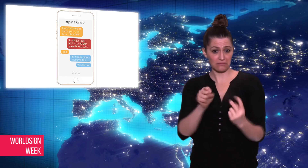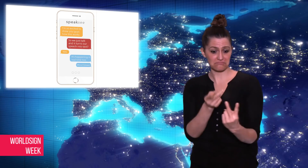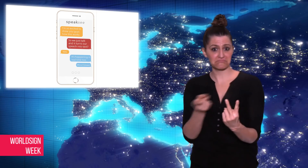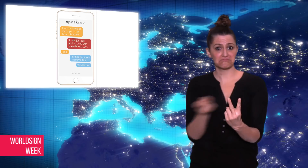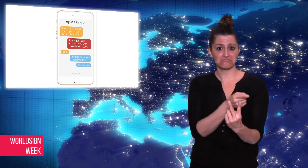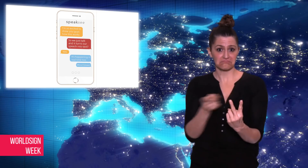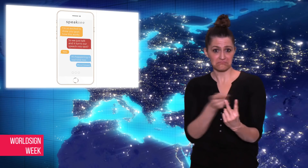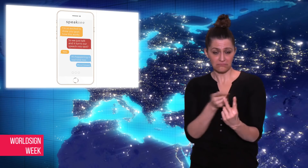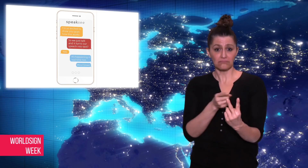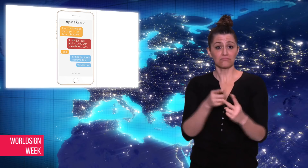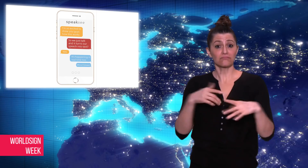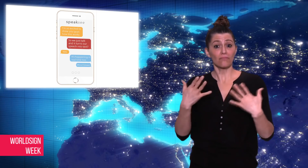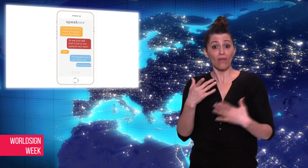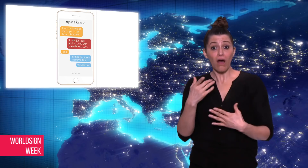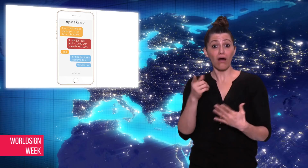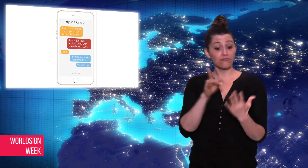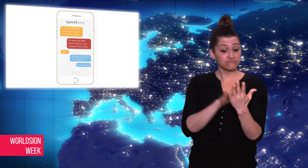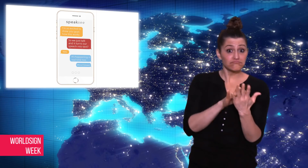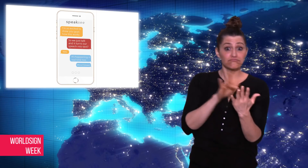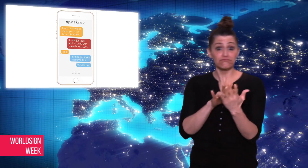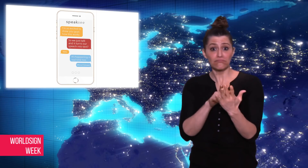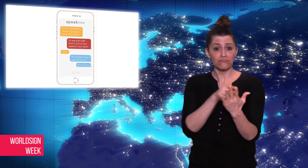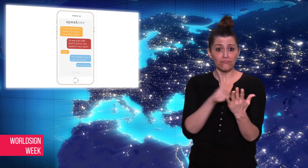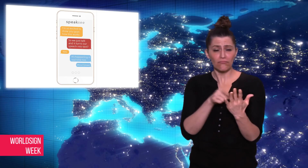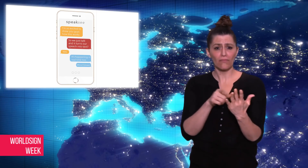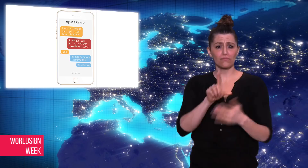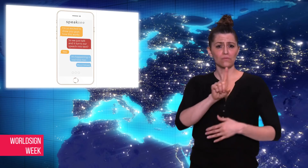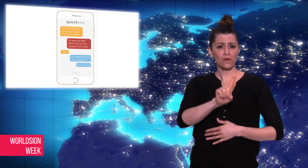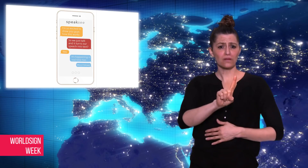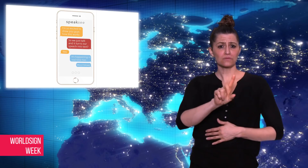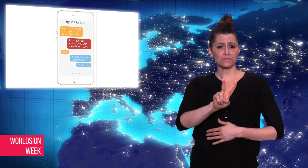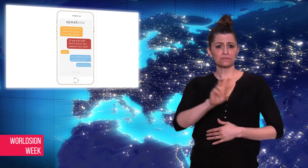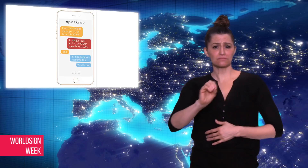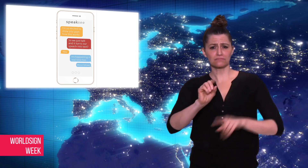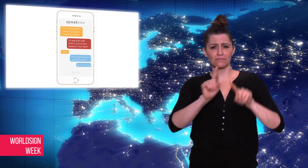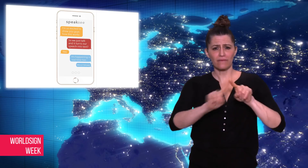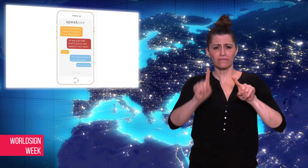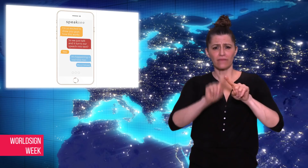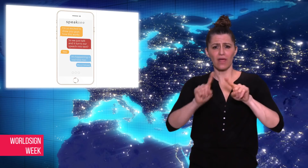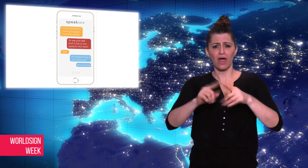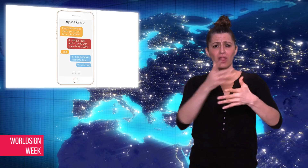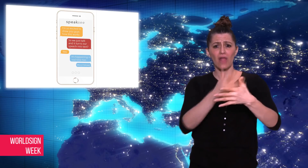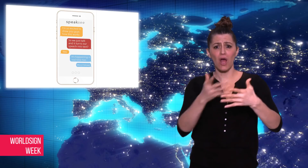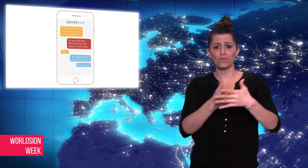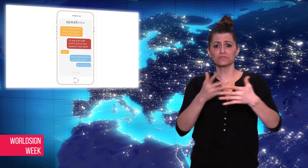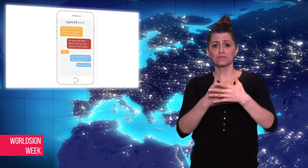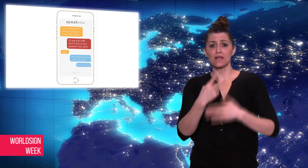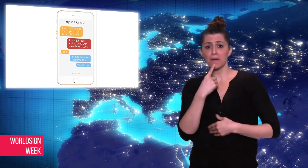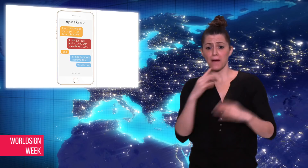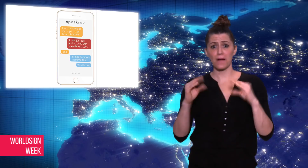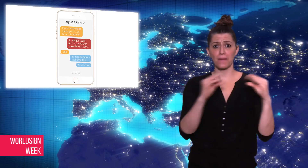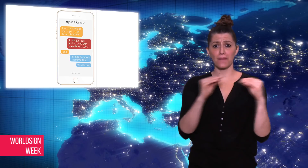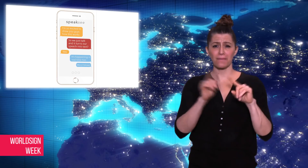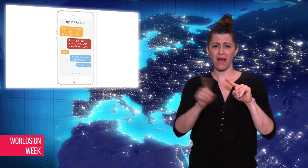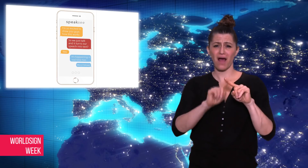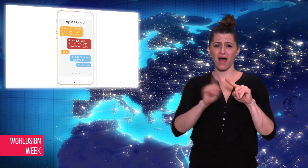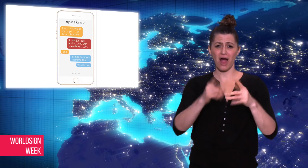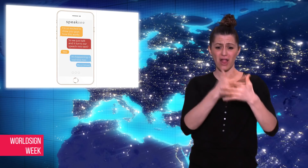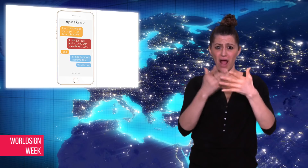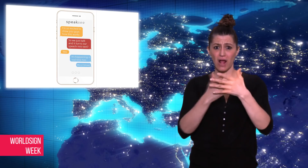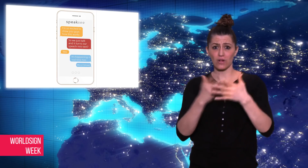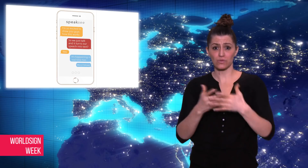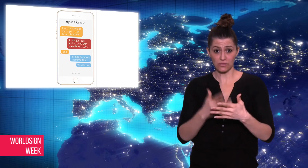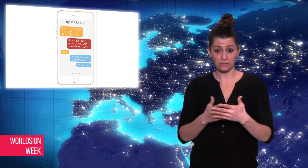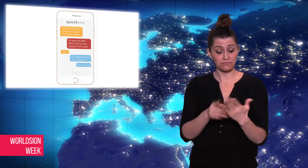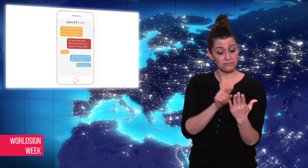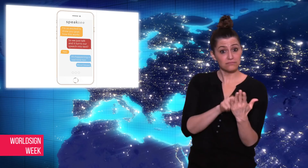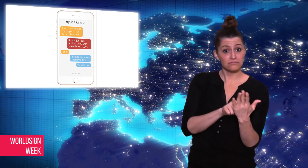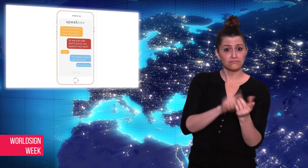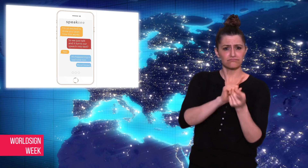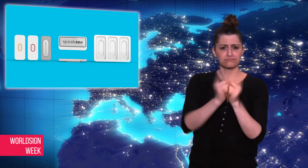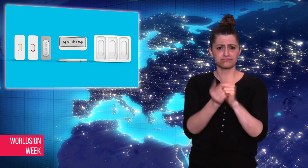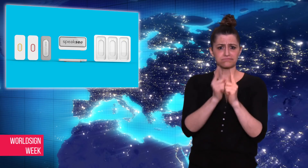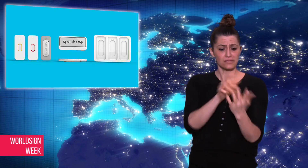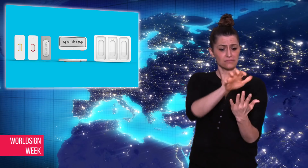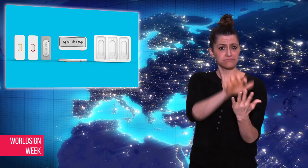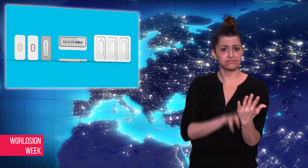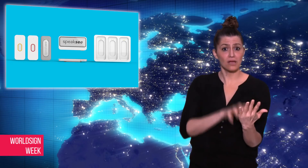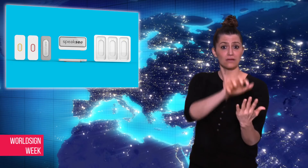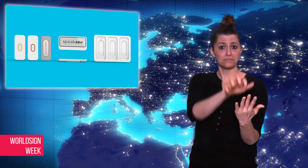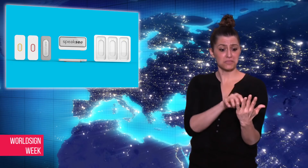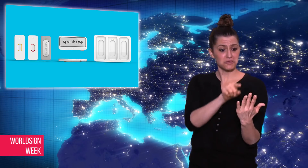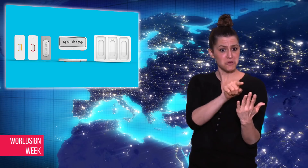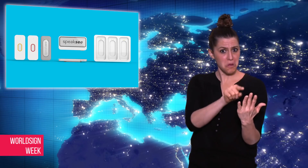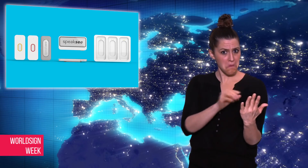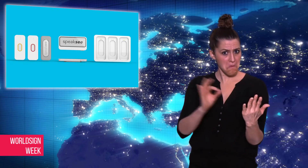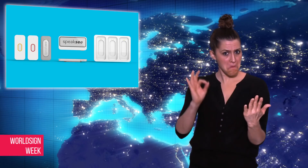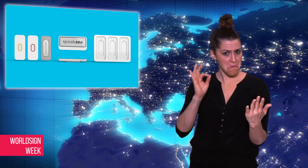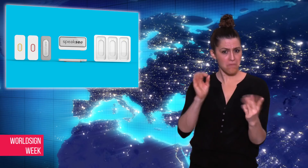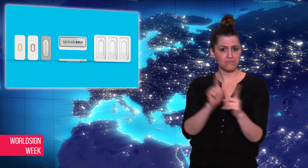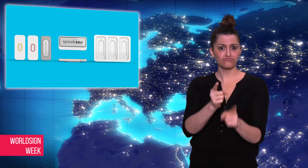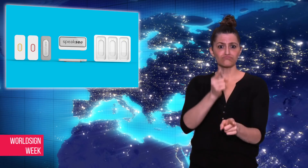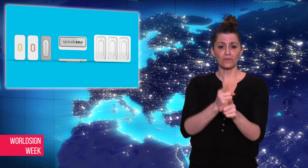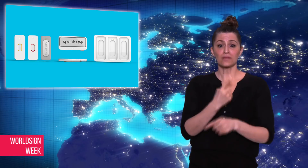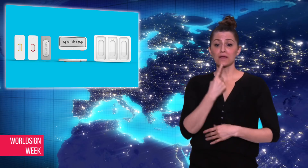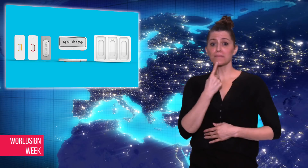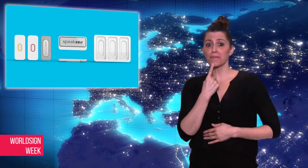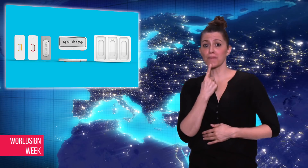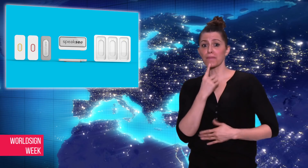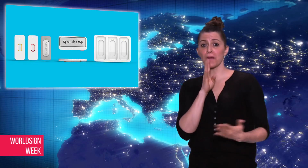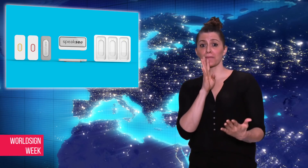and can translate 120 languages with a 95% accuracy.